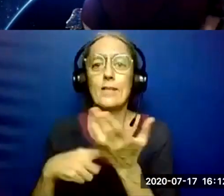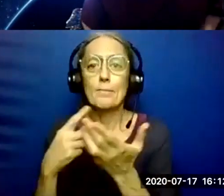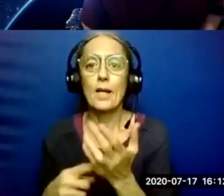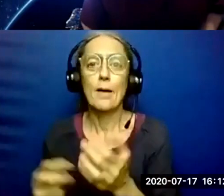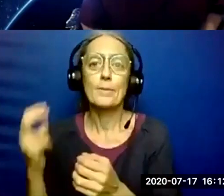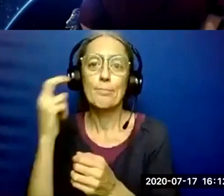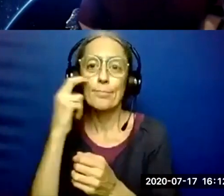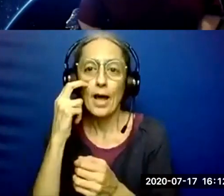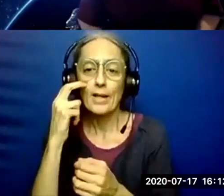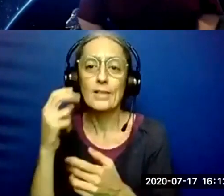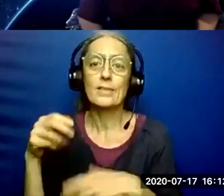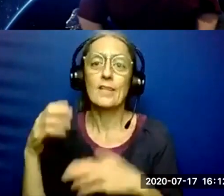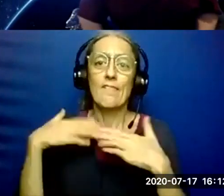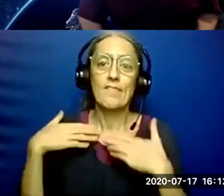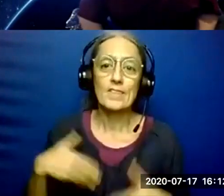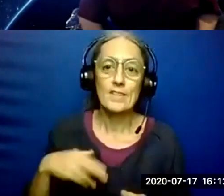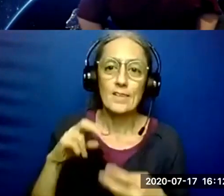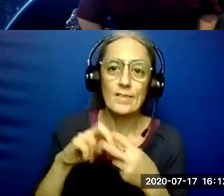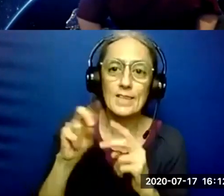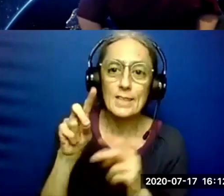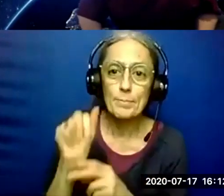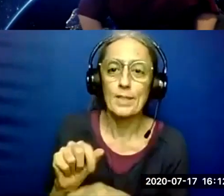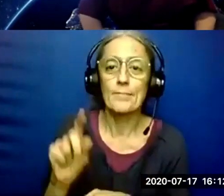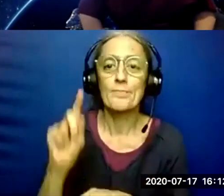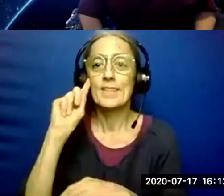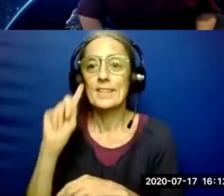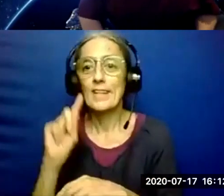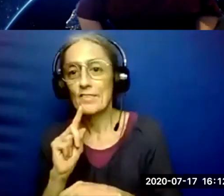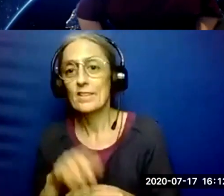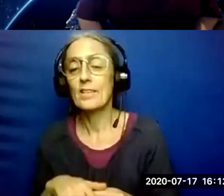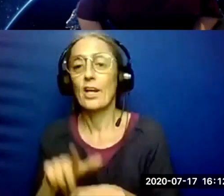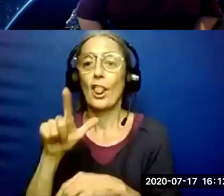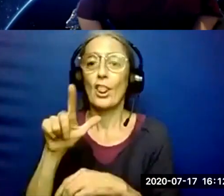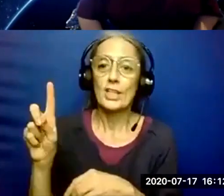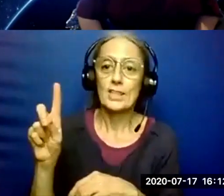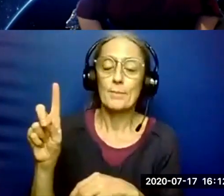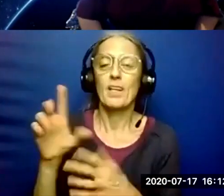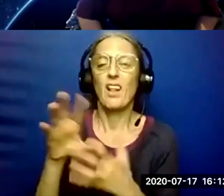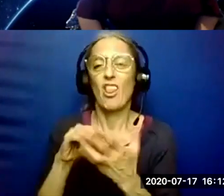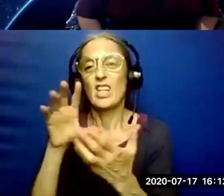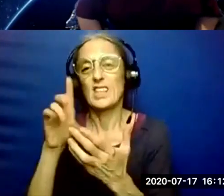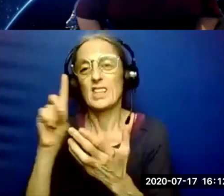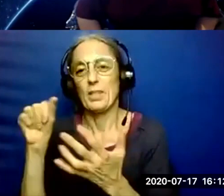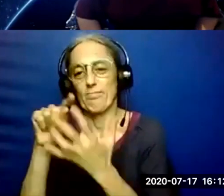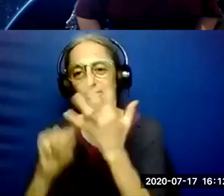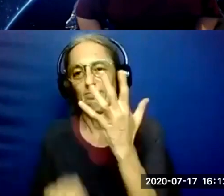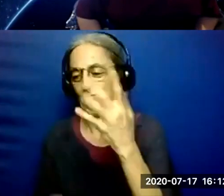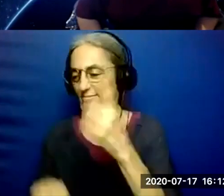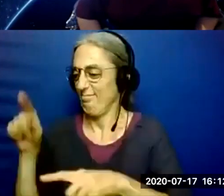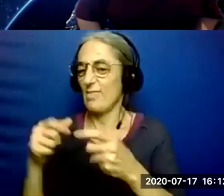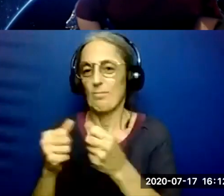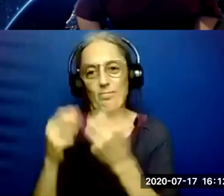deafness, learning disabilities. So we really have a responsibility,